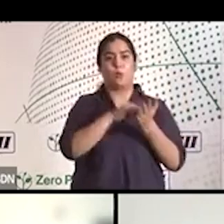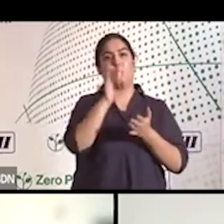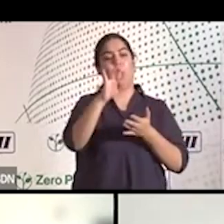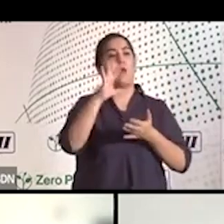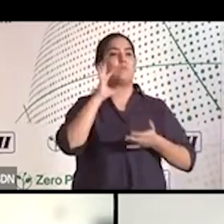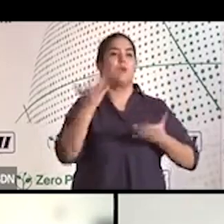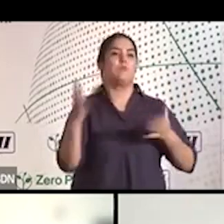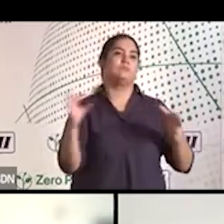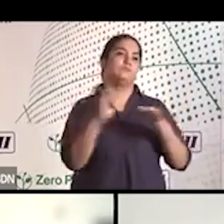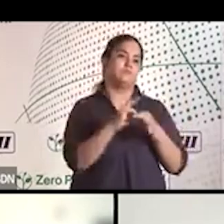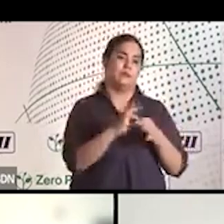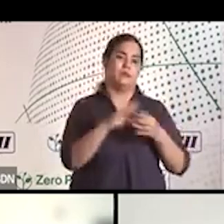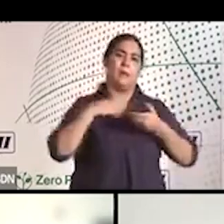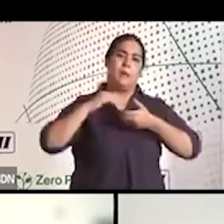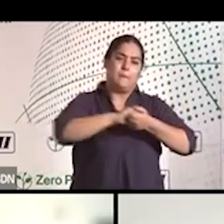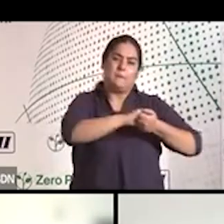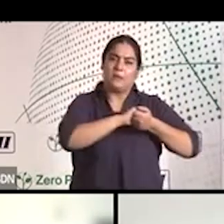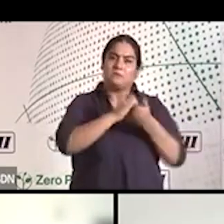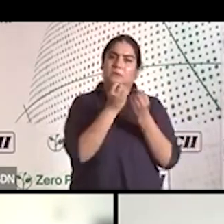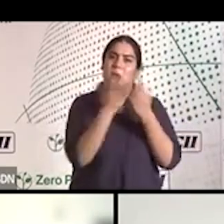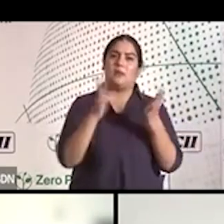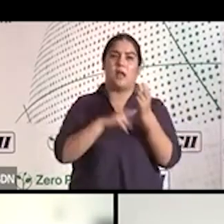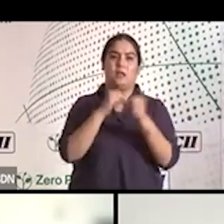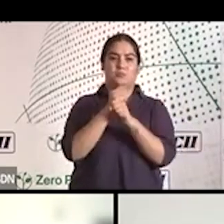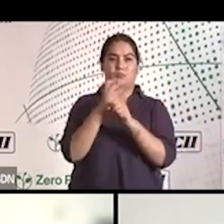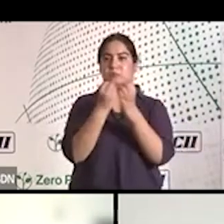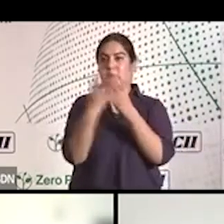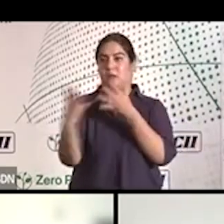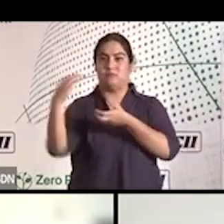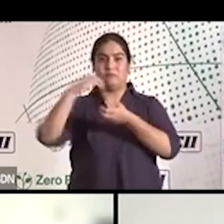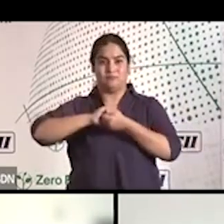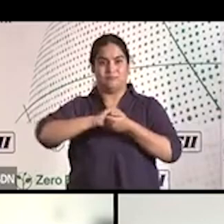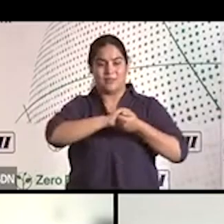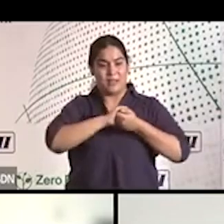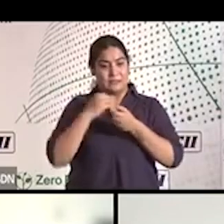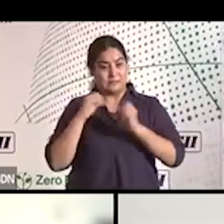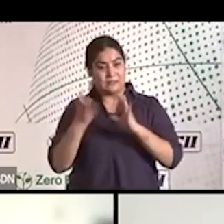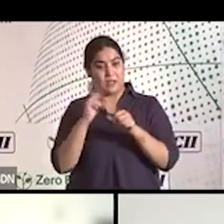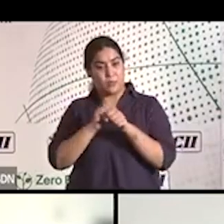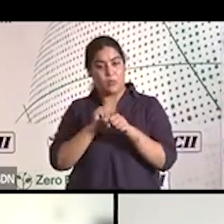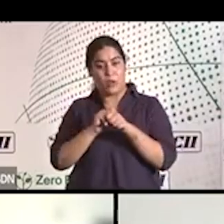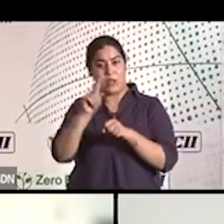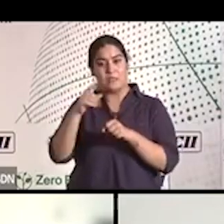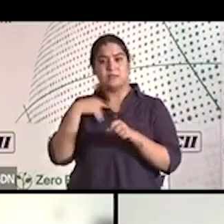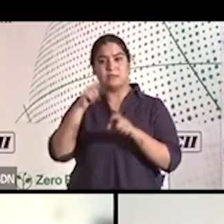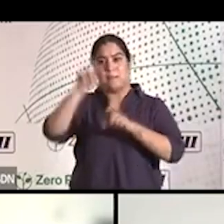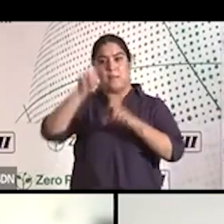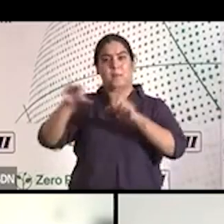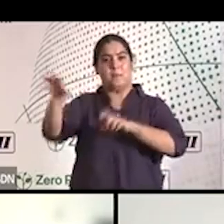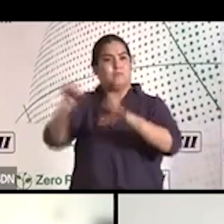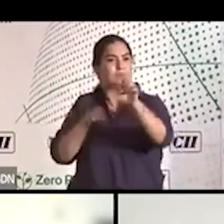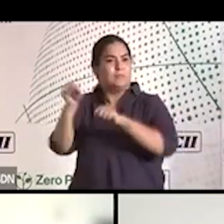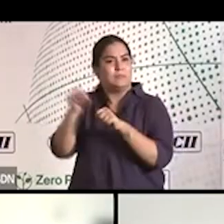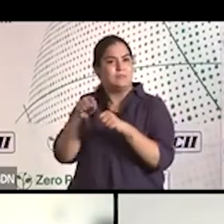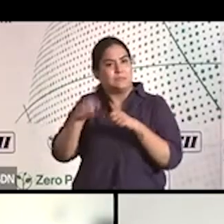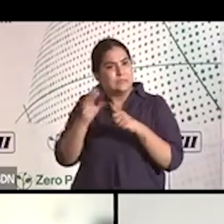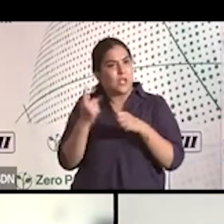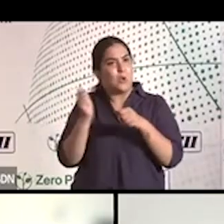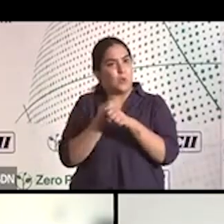We partner with many NGOs. They become our sourcing partner. They started giving people with disabilities to us